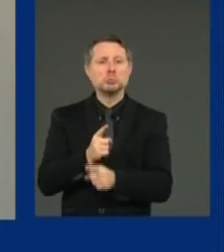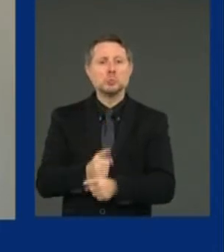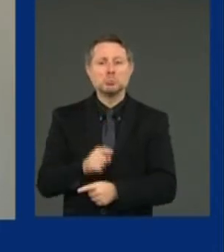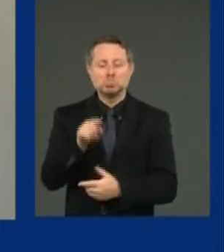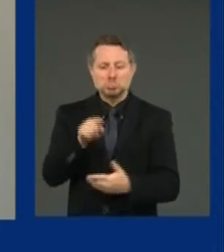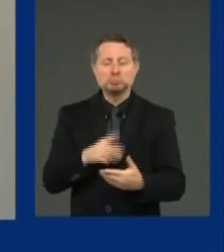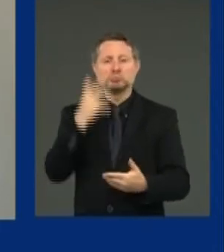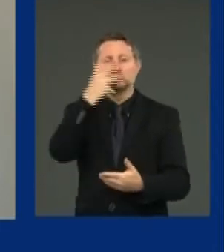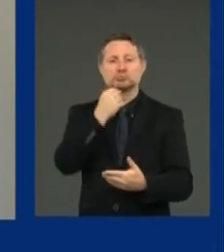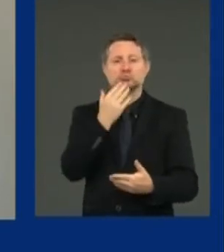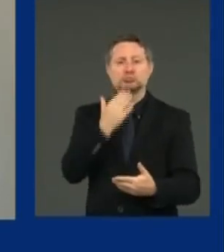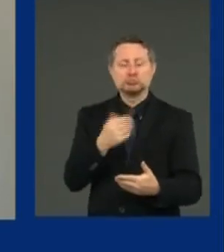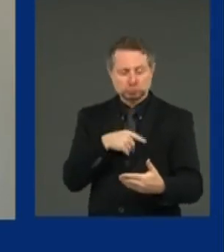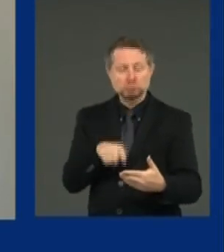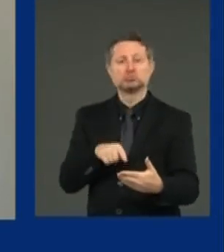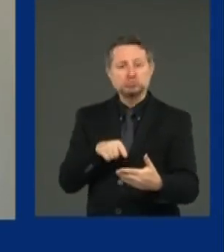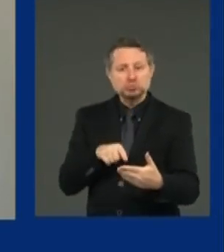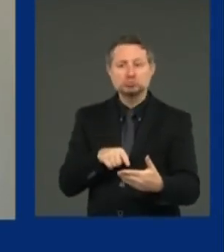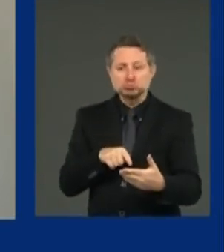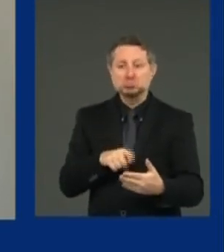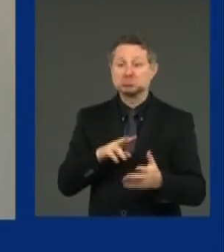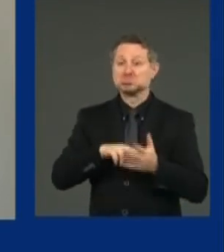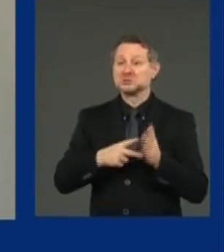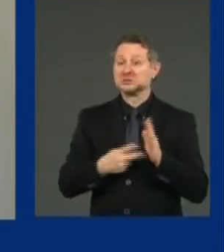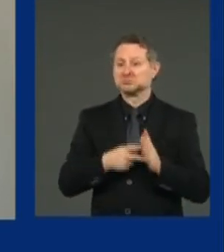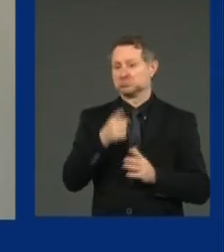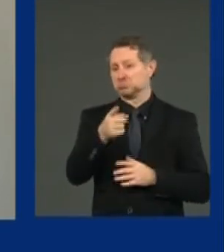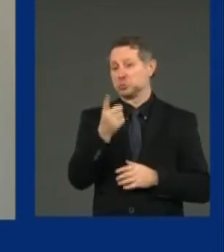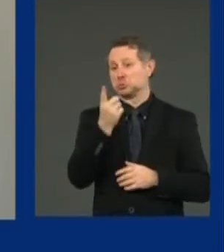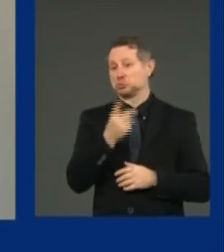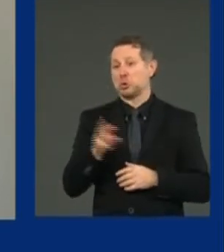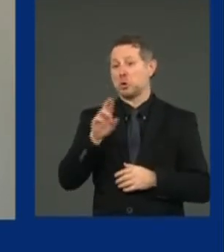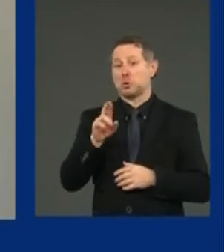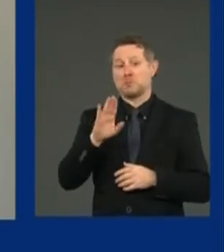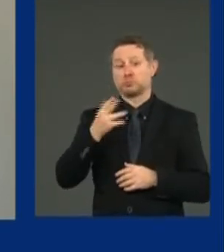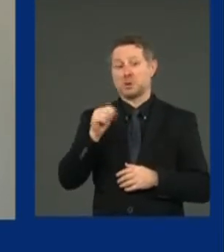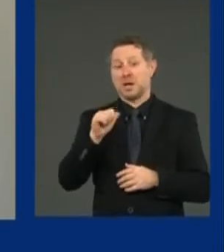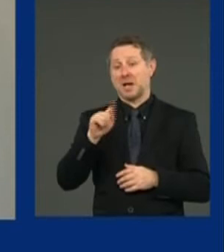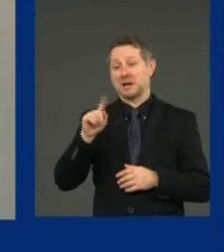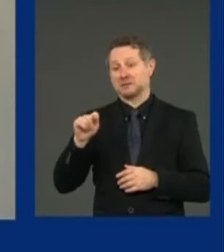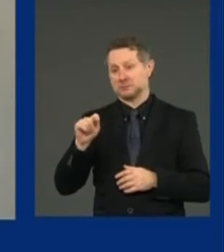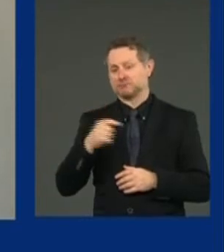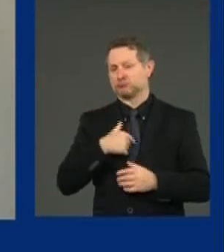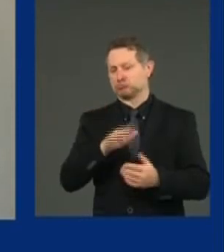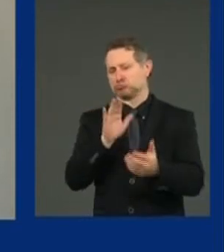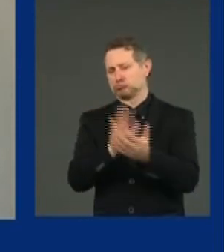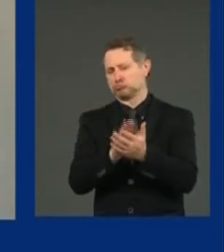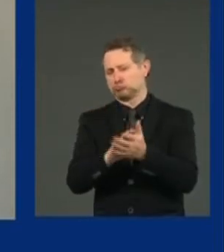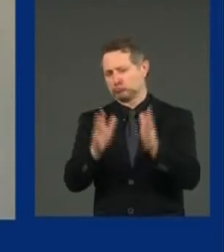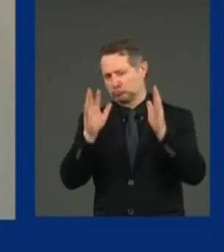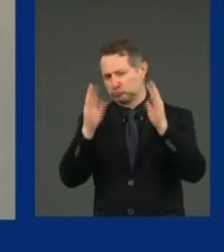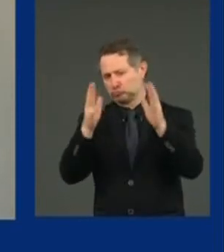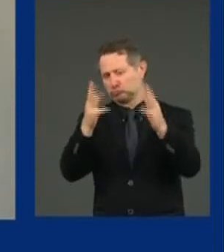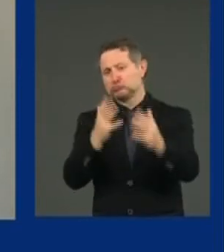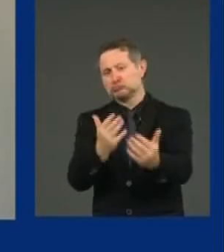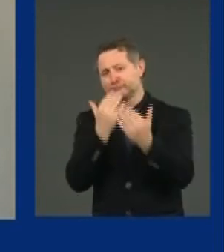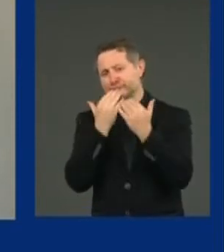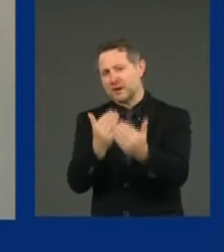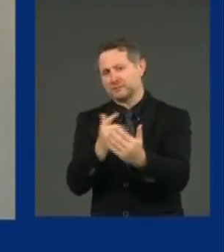FOR WEEKS, WAS THE BEST, MOST ACCURATE MODEL. AND THEREFORE, I THINK